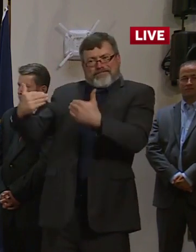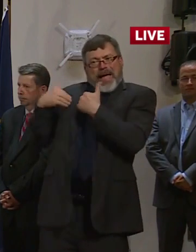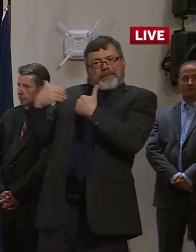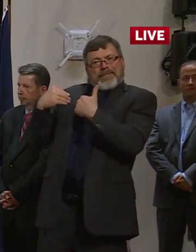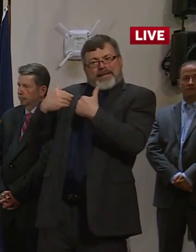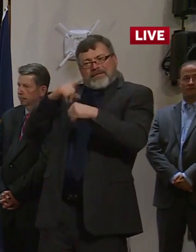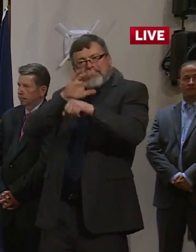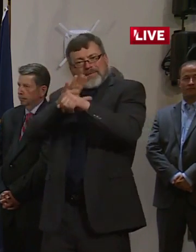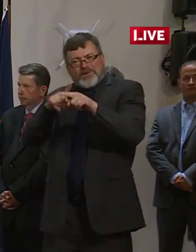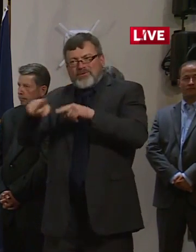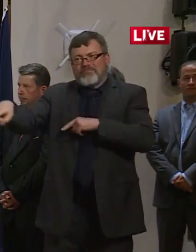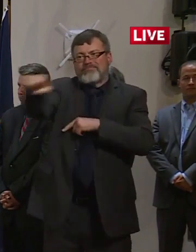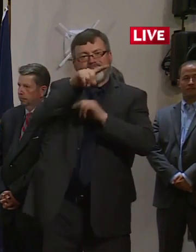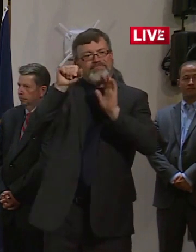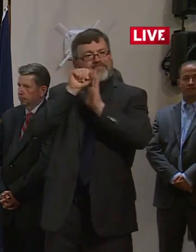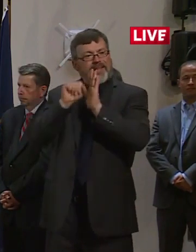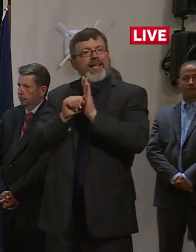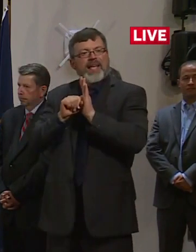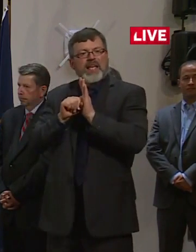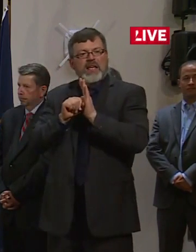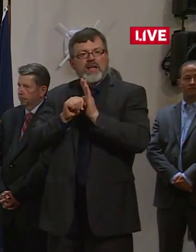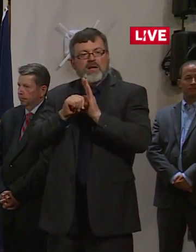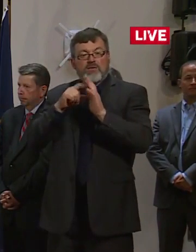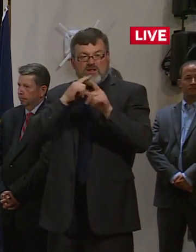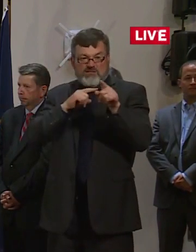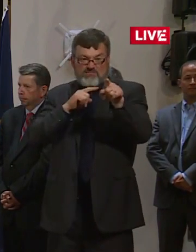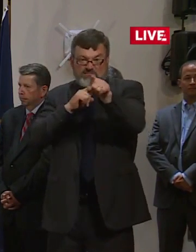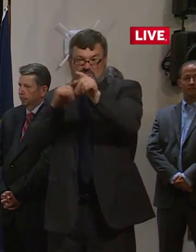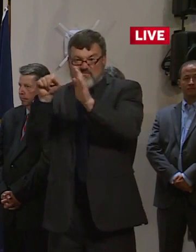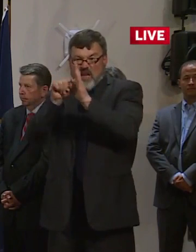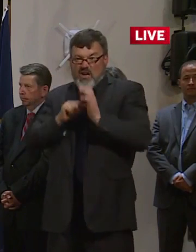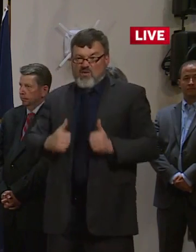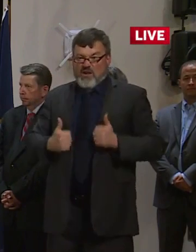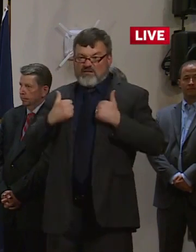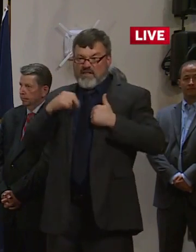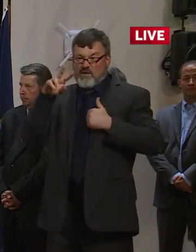YOUR FOCUS ON TRANSPAREYNC, ACCOUNTABILITY, IT MADE OUR